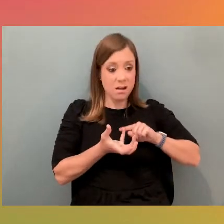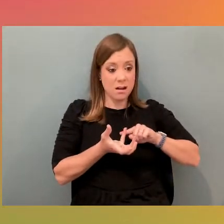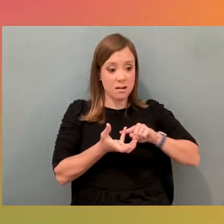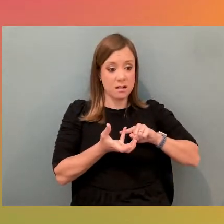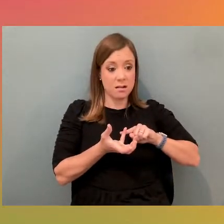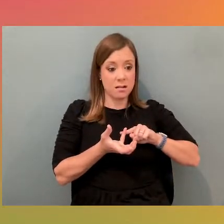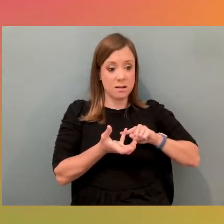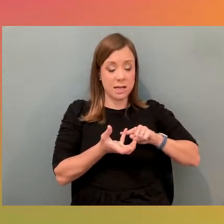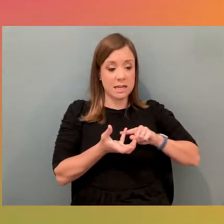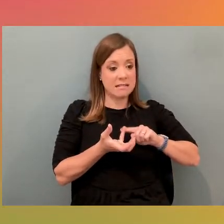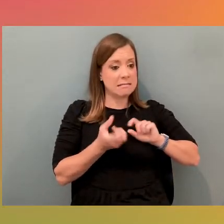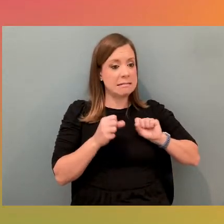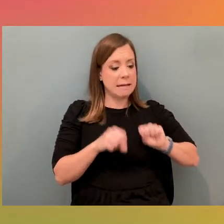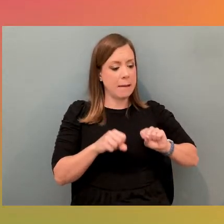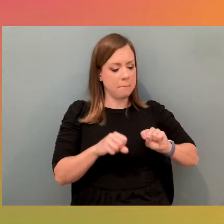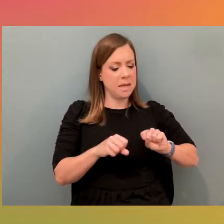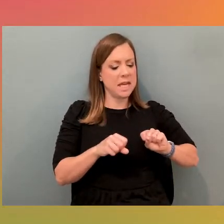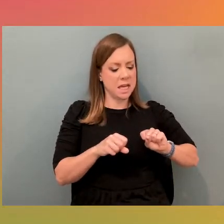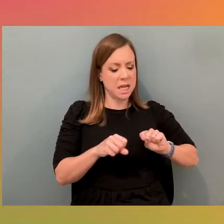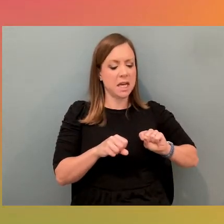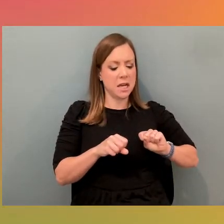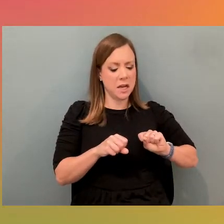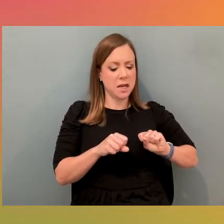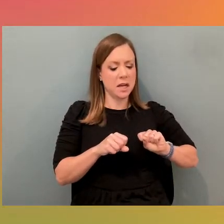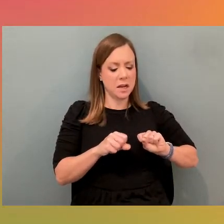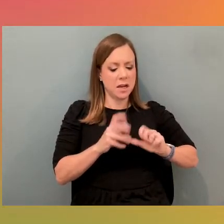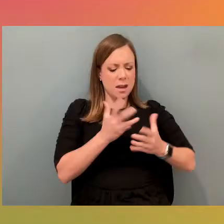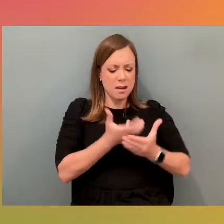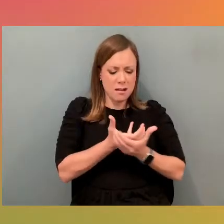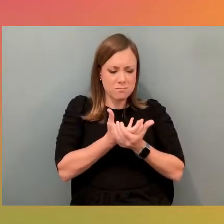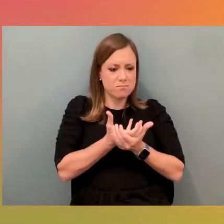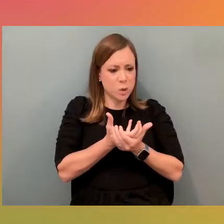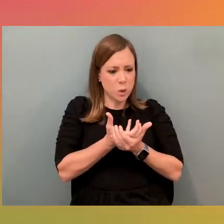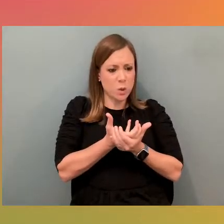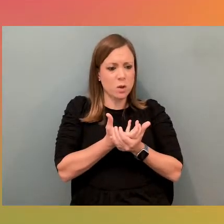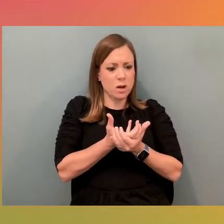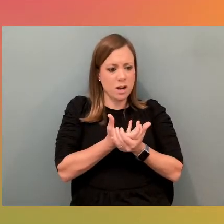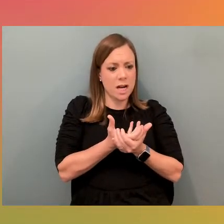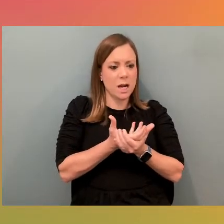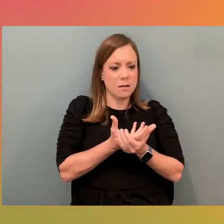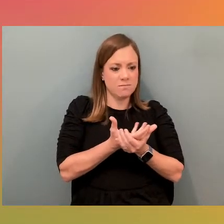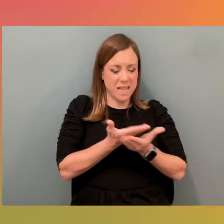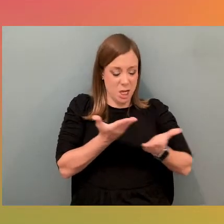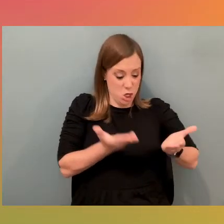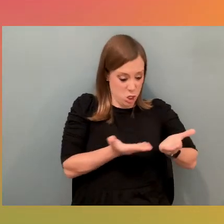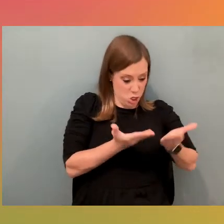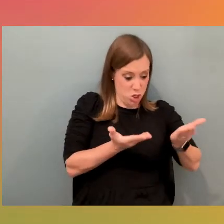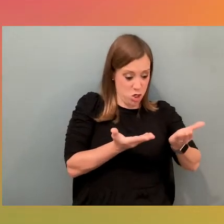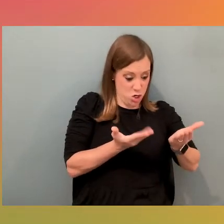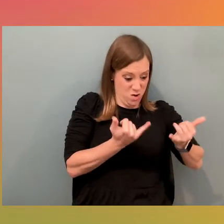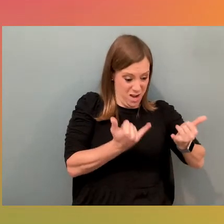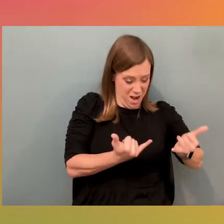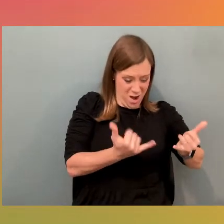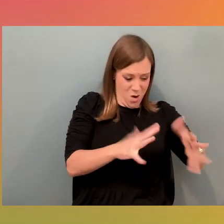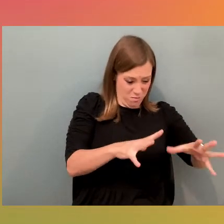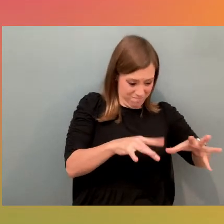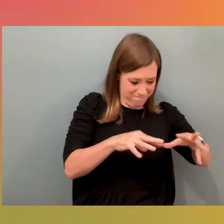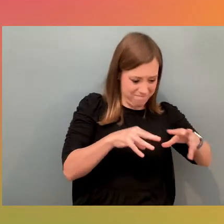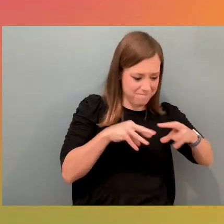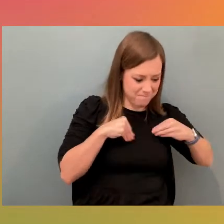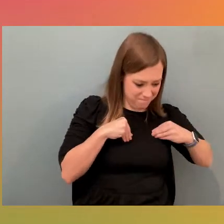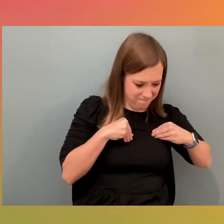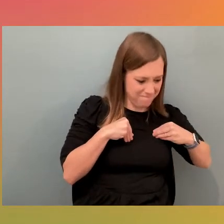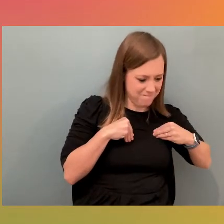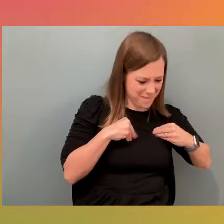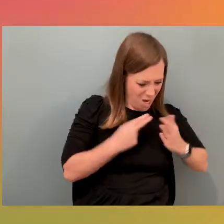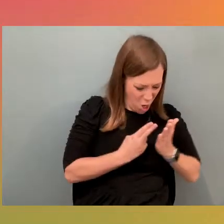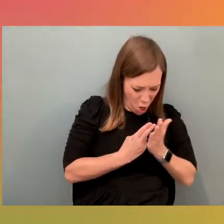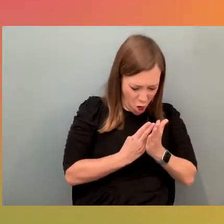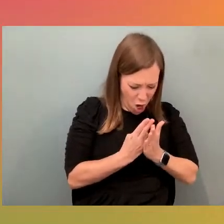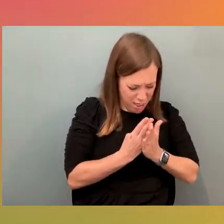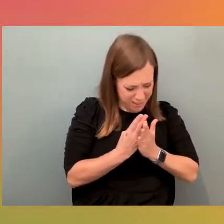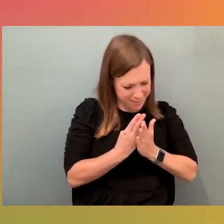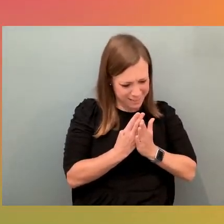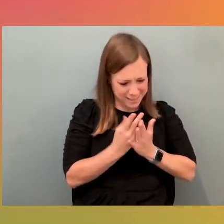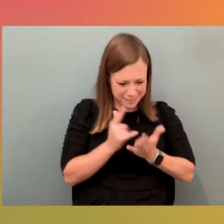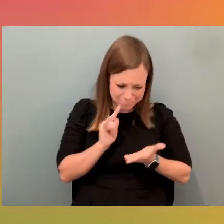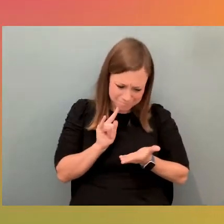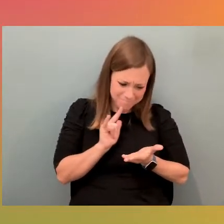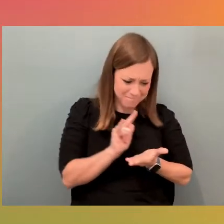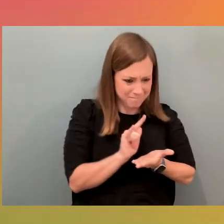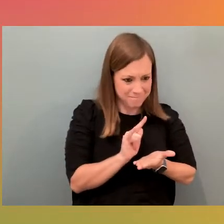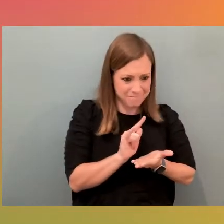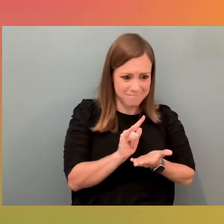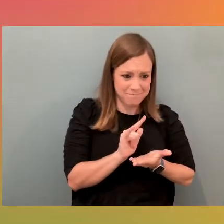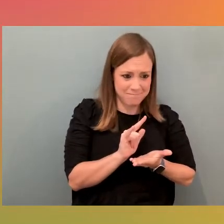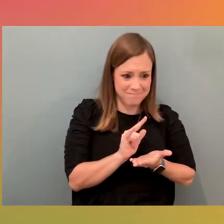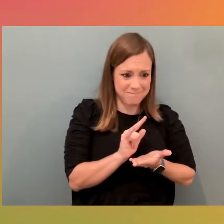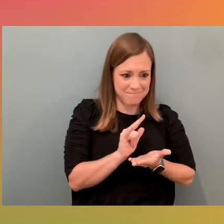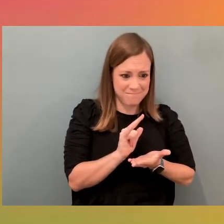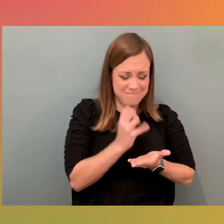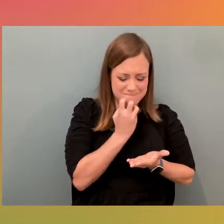WHATEVER COMES UP CAN BE HELD